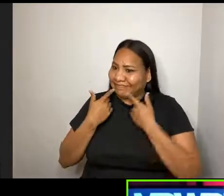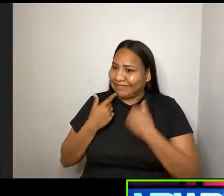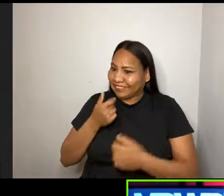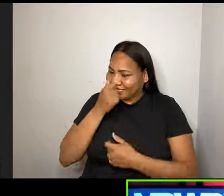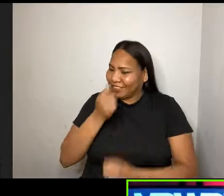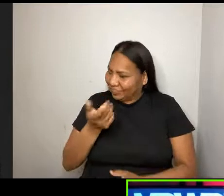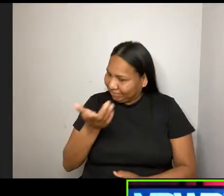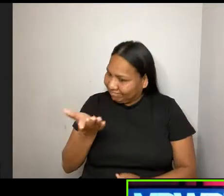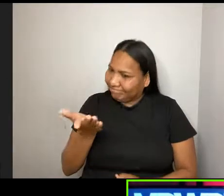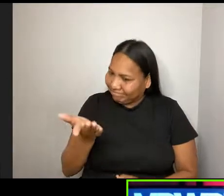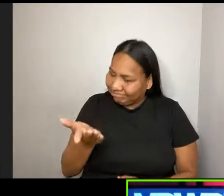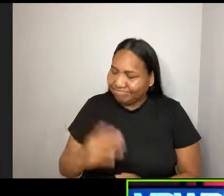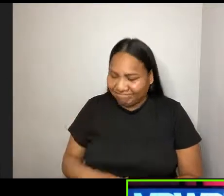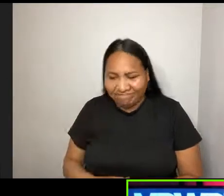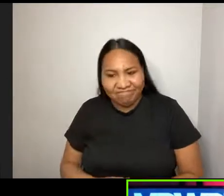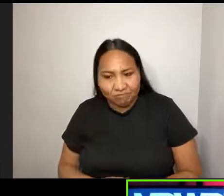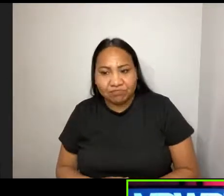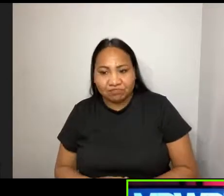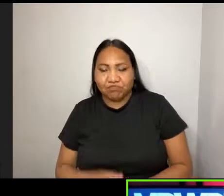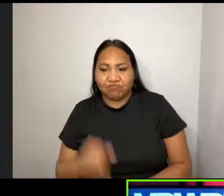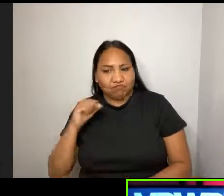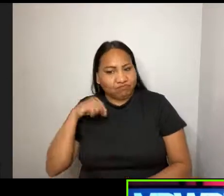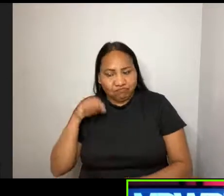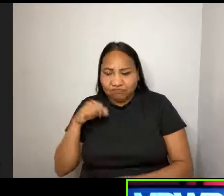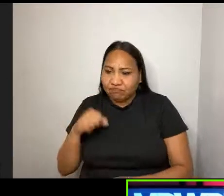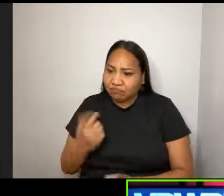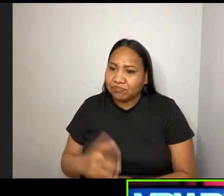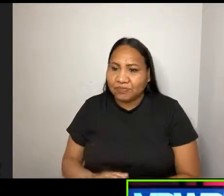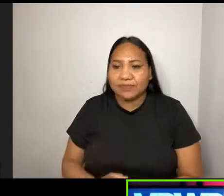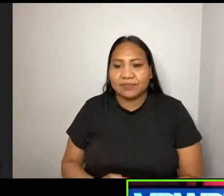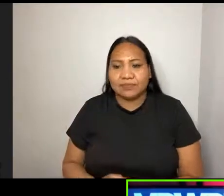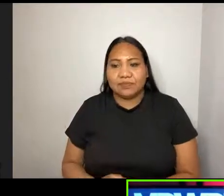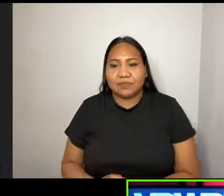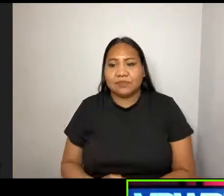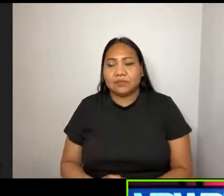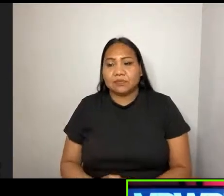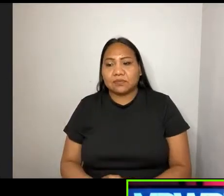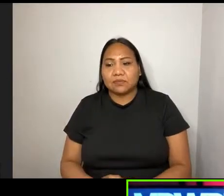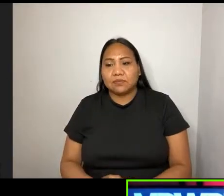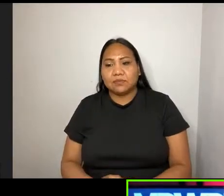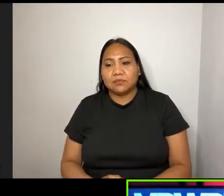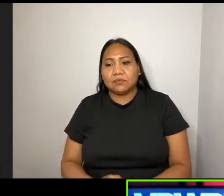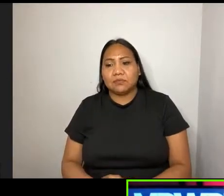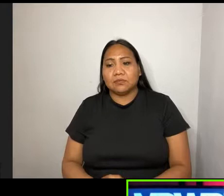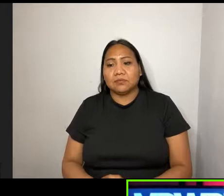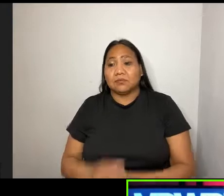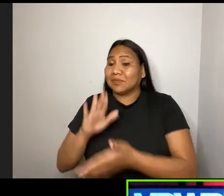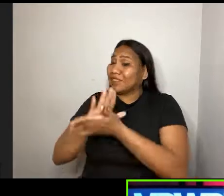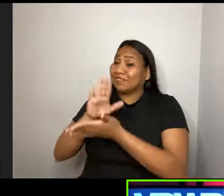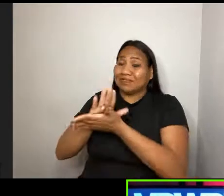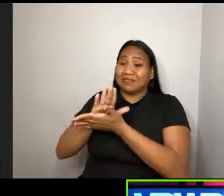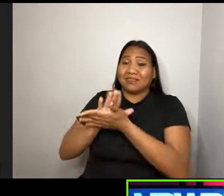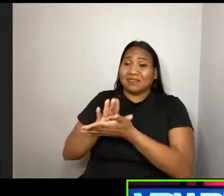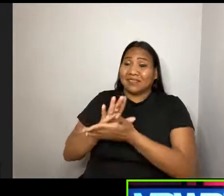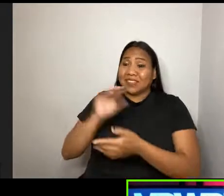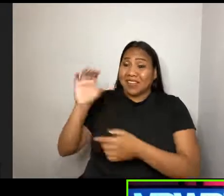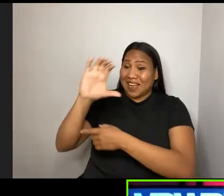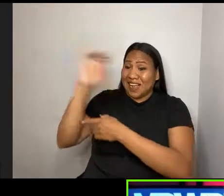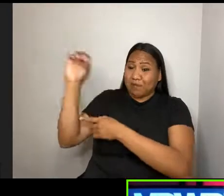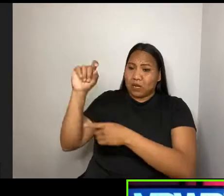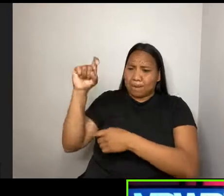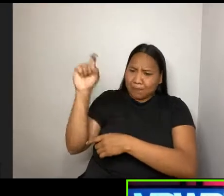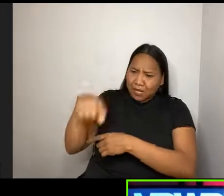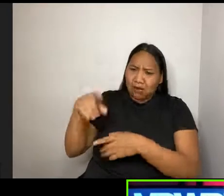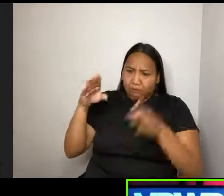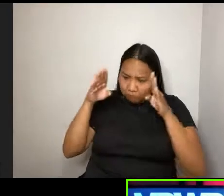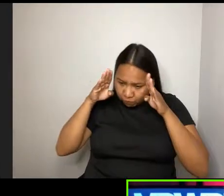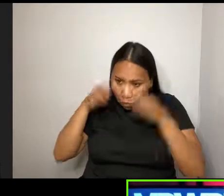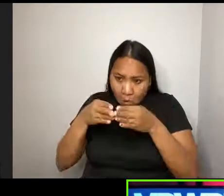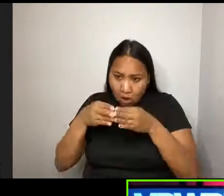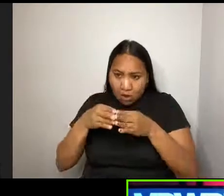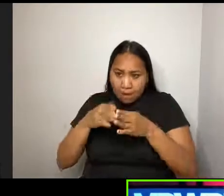They have to be deliberate in those efforts. With everything, everything has to be top-down.